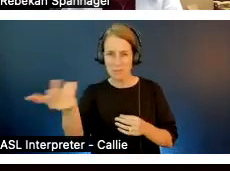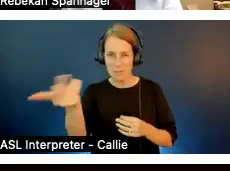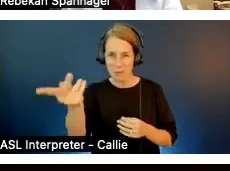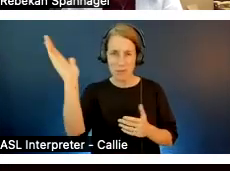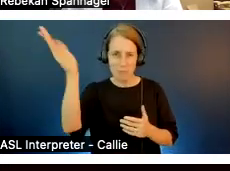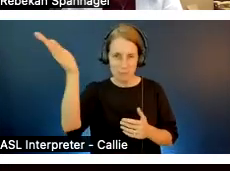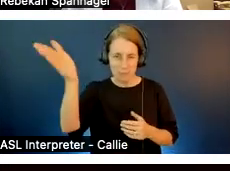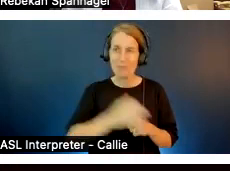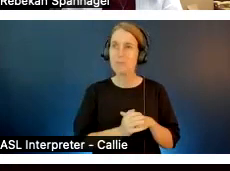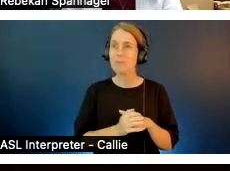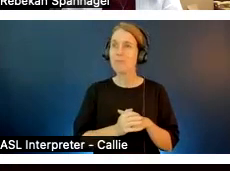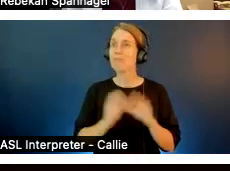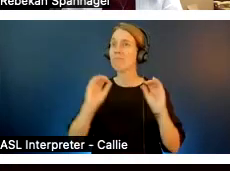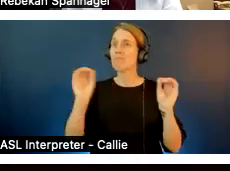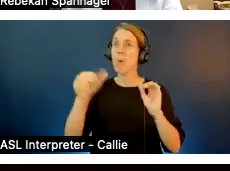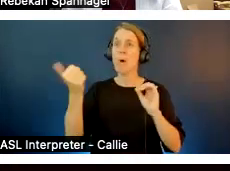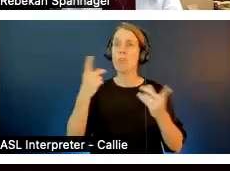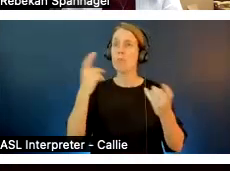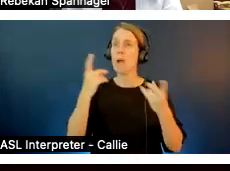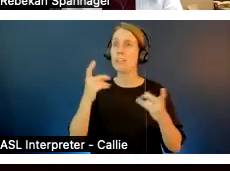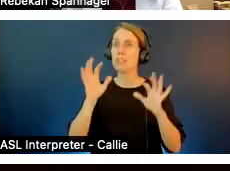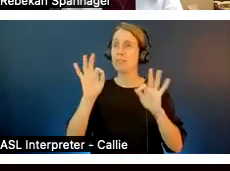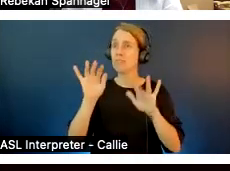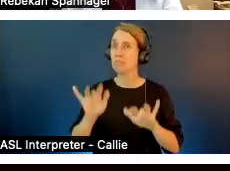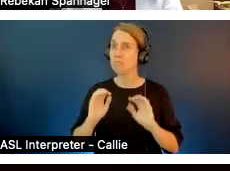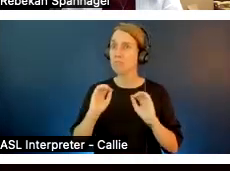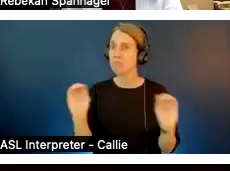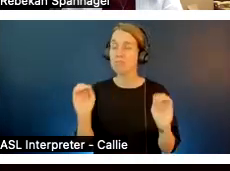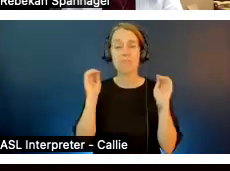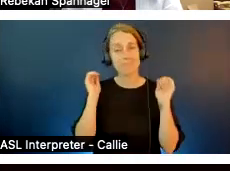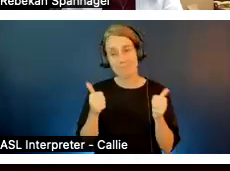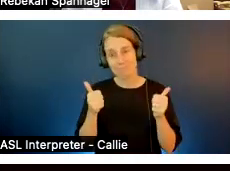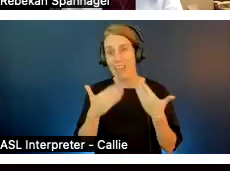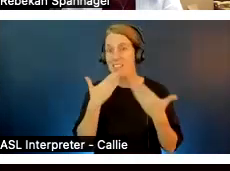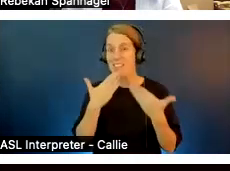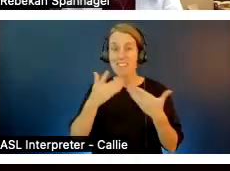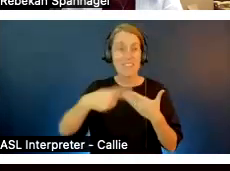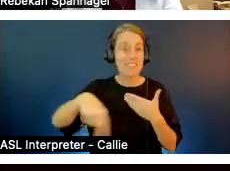so we appreciate everyone for coming just a reminder that the presentation will be on youtube